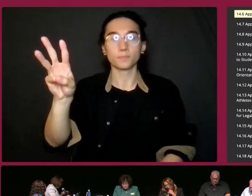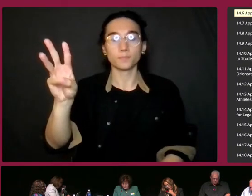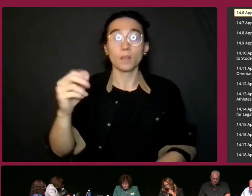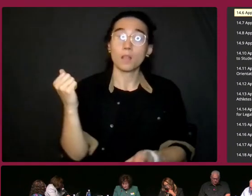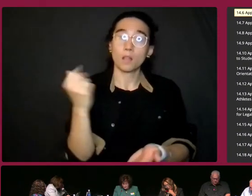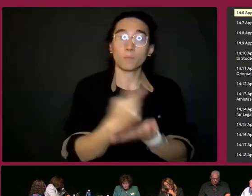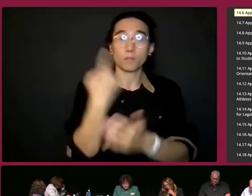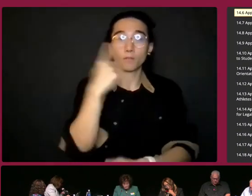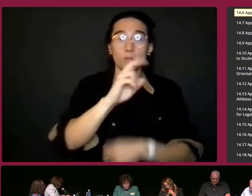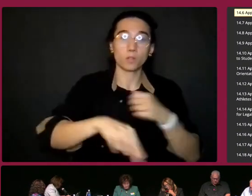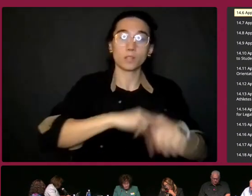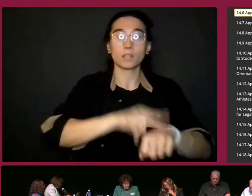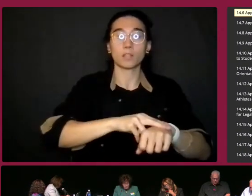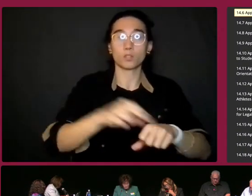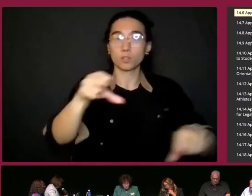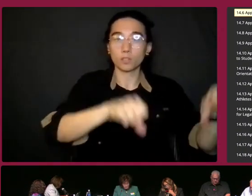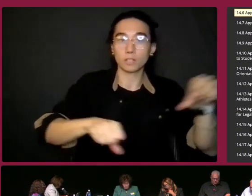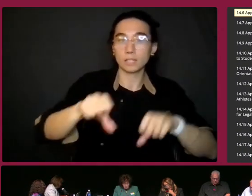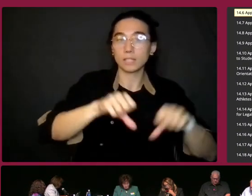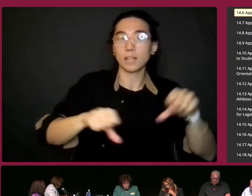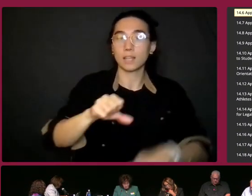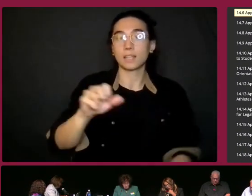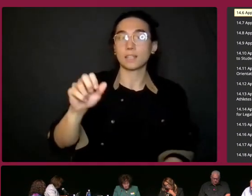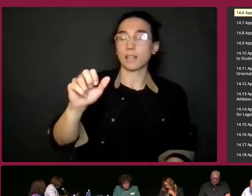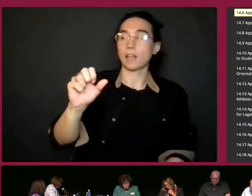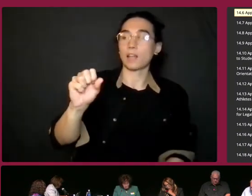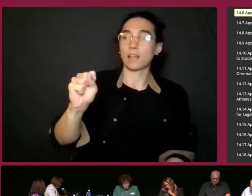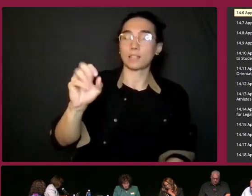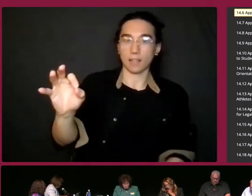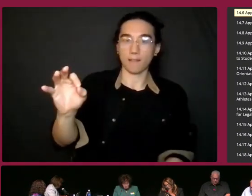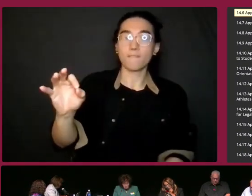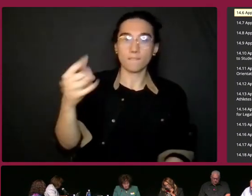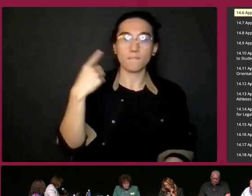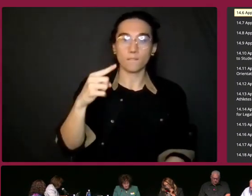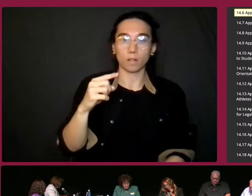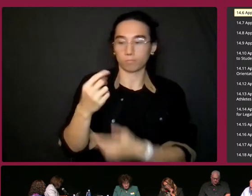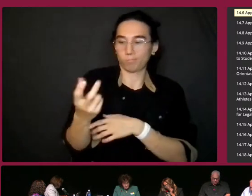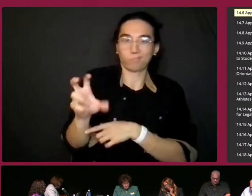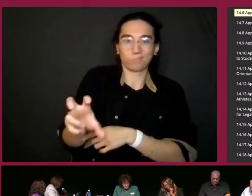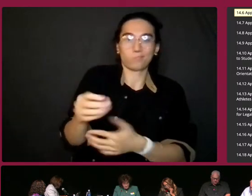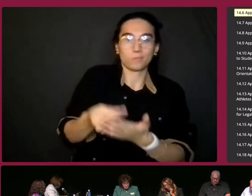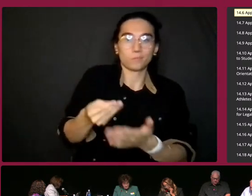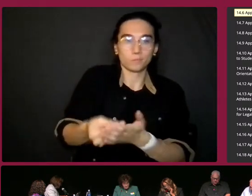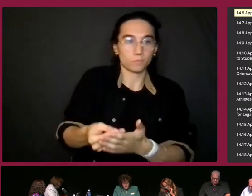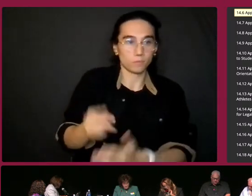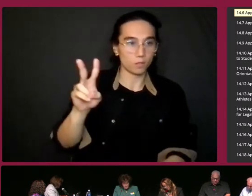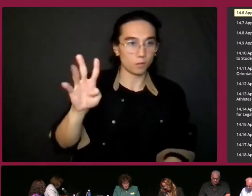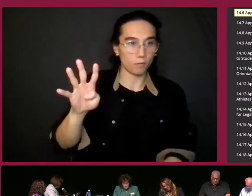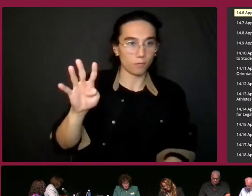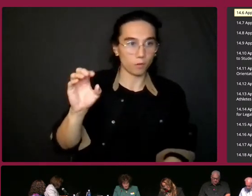NSF, grant award, FAIN 2400508-Advanced